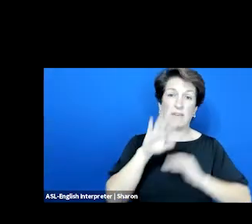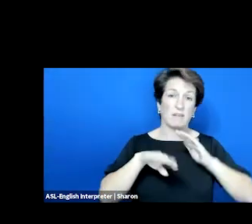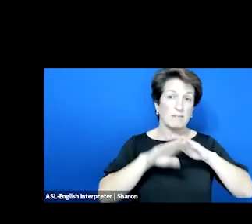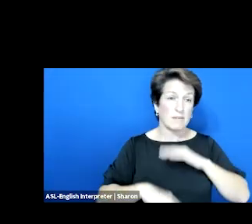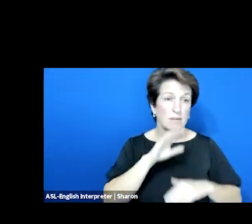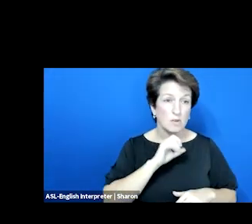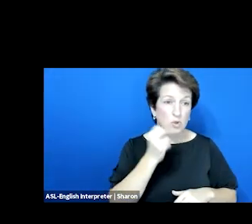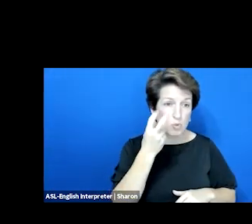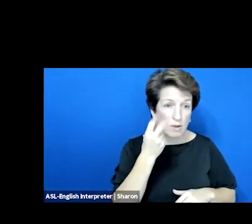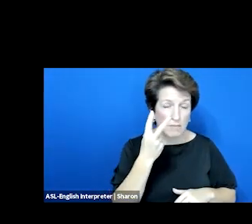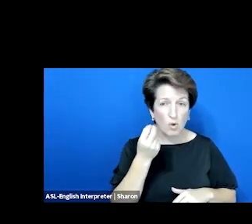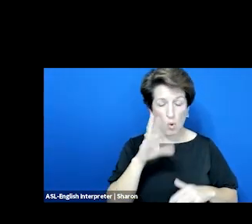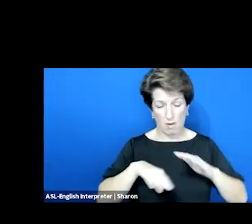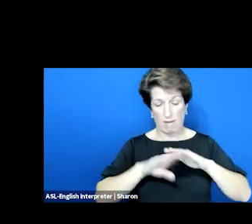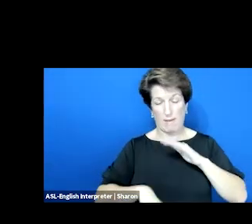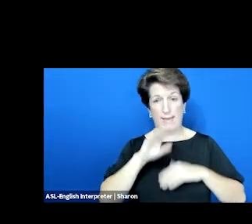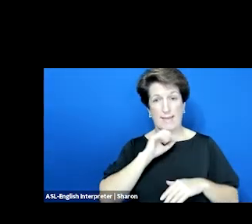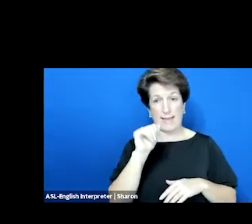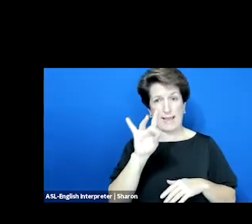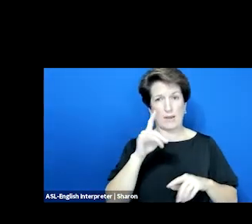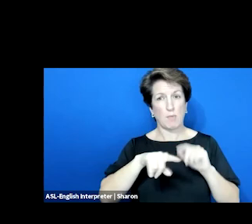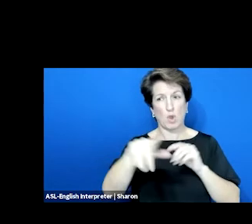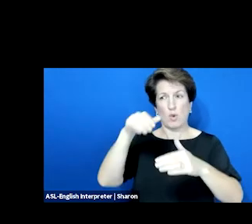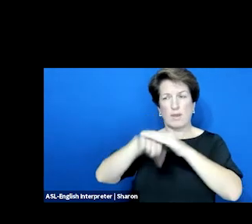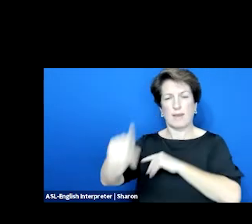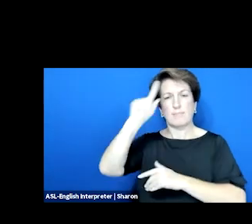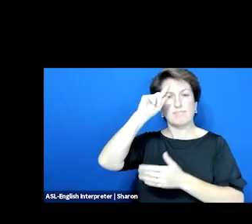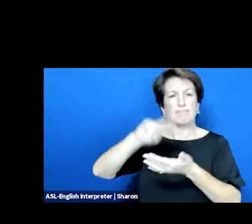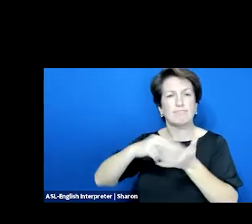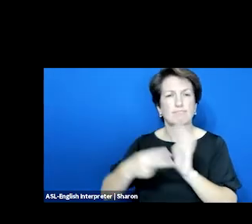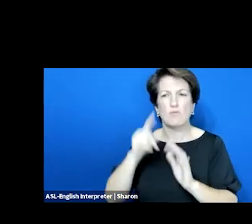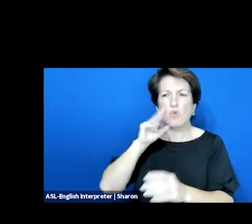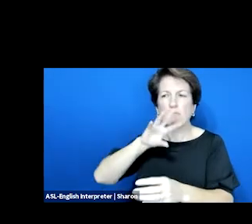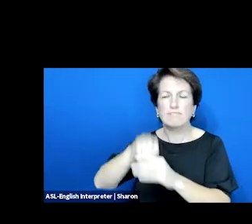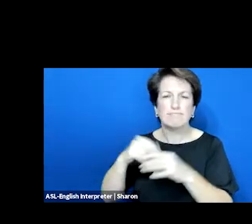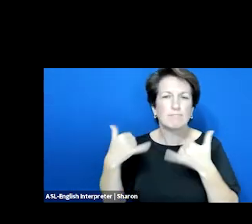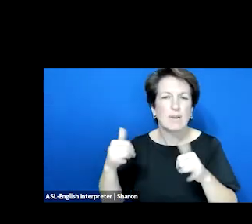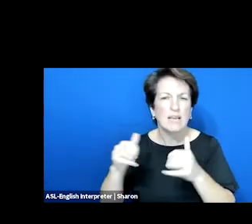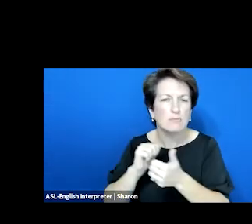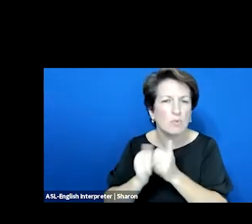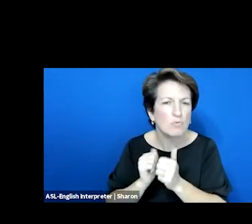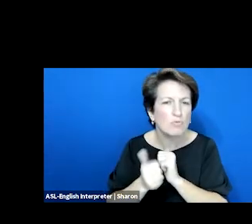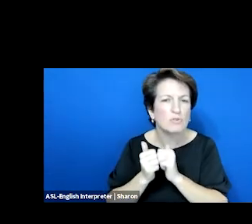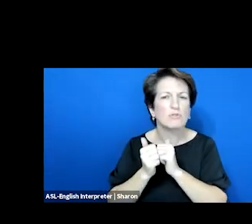birth certificate or a passport, citizenship